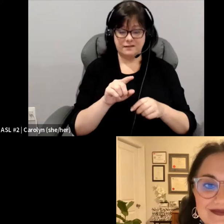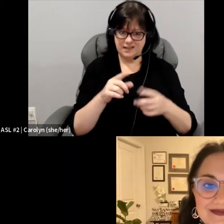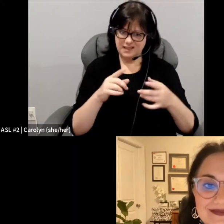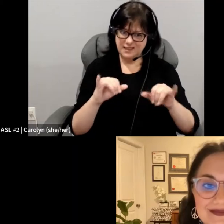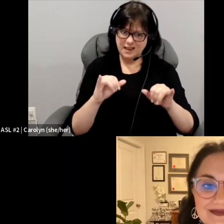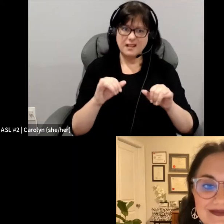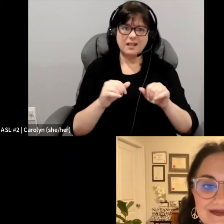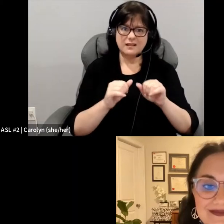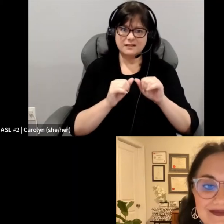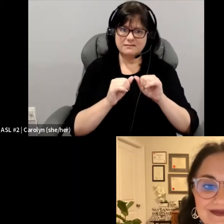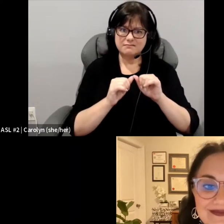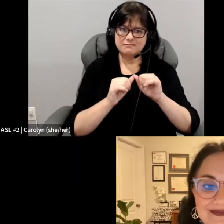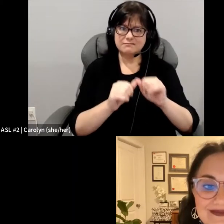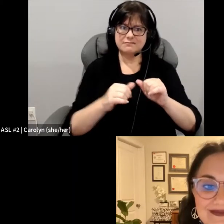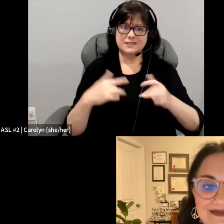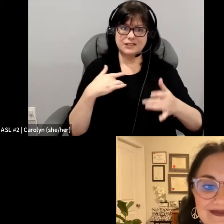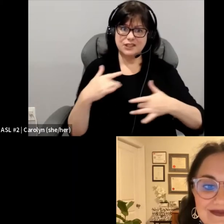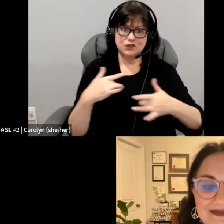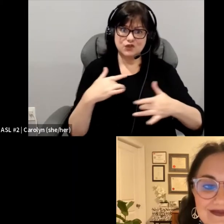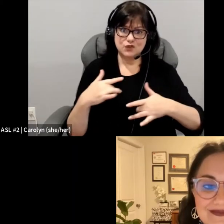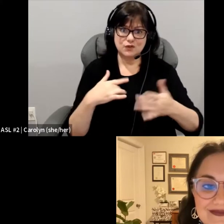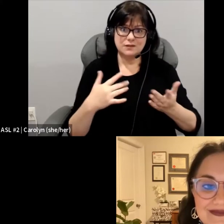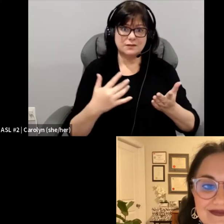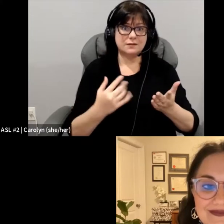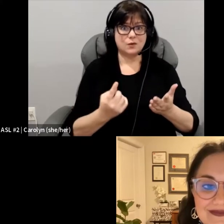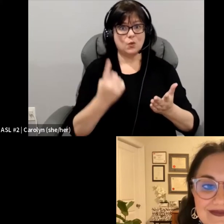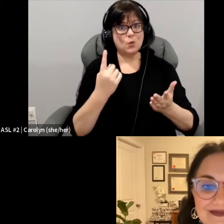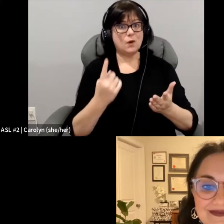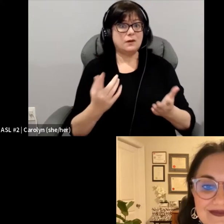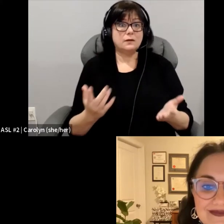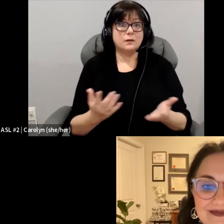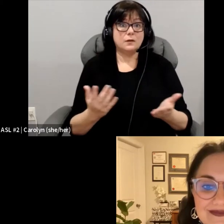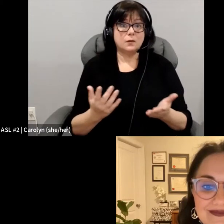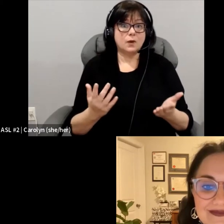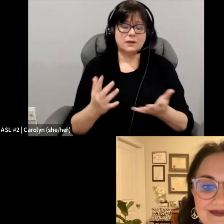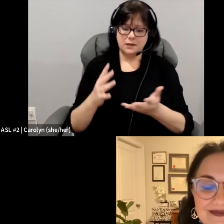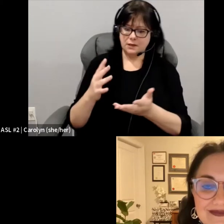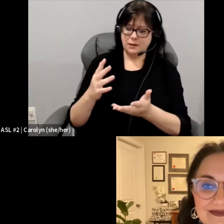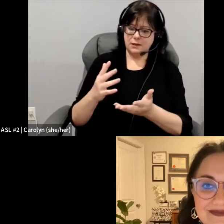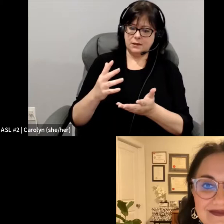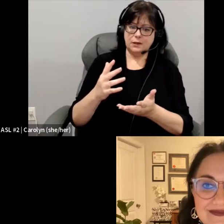ONE OF THEM BEING THE LACK OF COMPARABLE GROWTH OF DAMAGE AWARDS IN DISABILITY CASES.